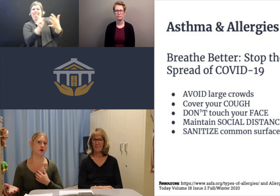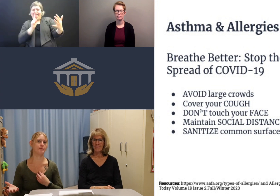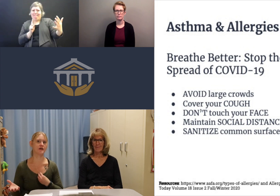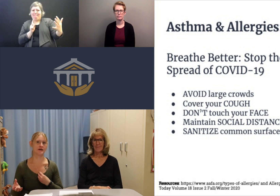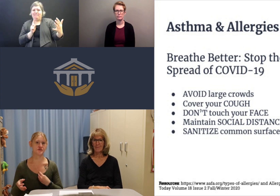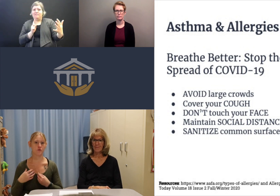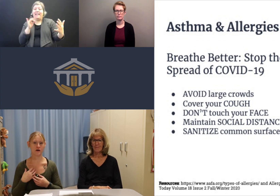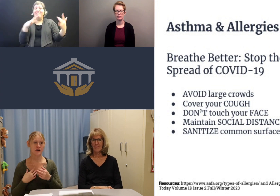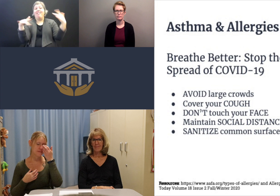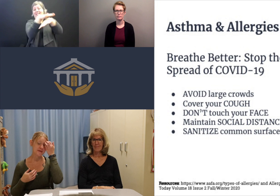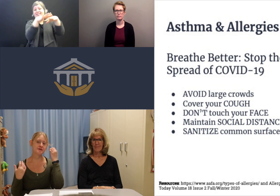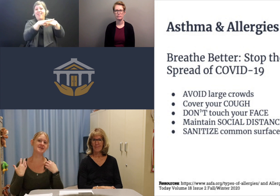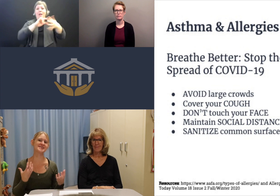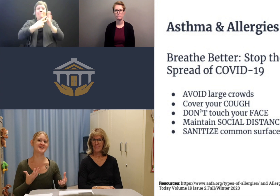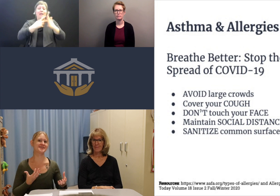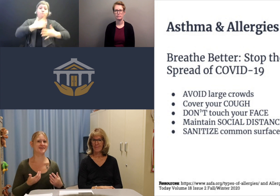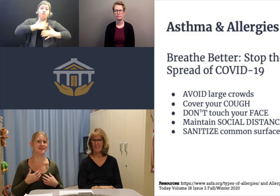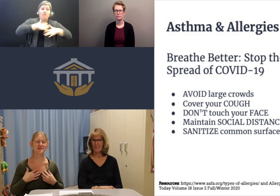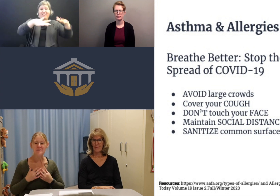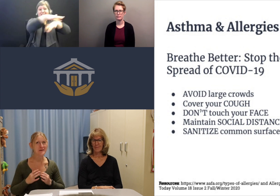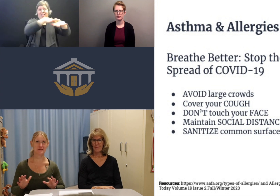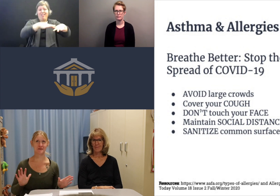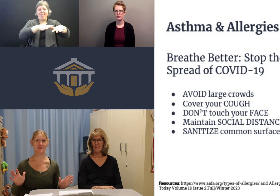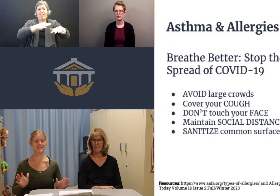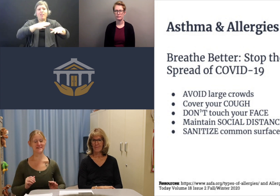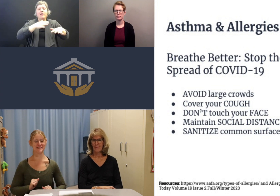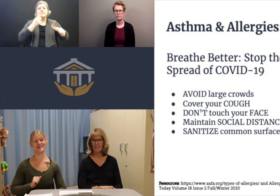droplets or maybe somebody sneezes and nobody wants to be around sneeze.